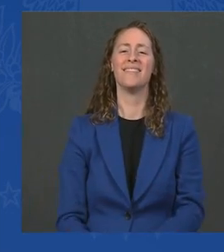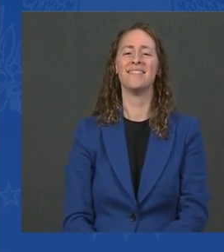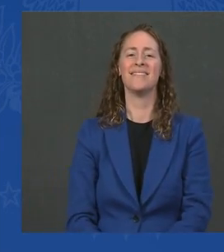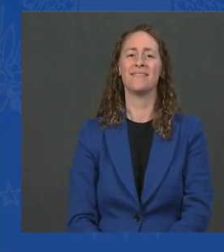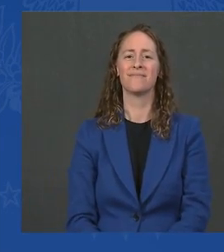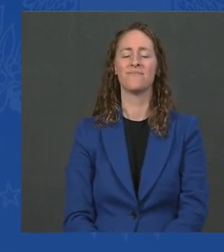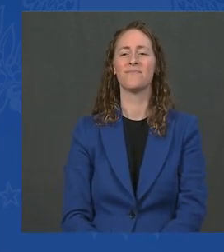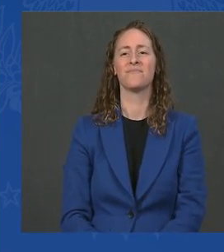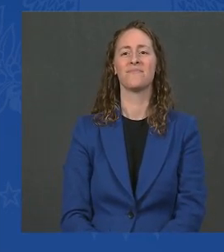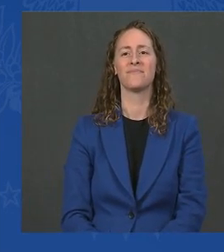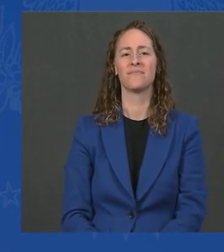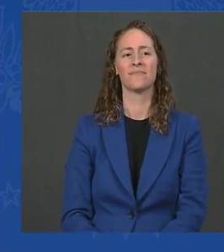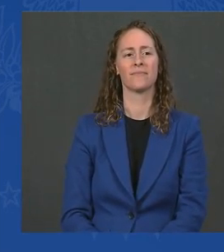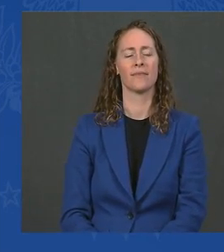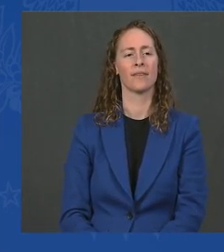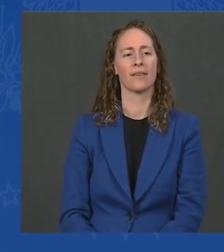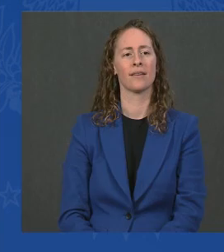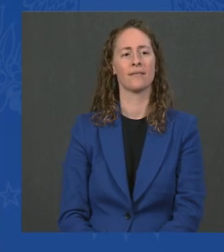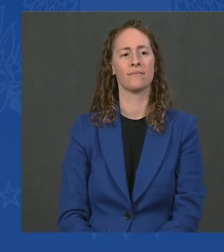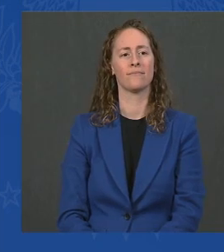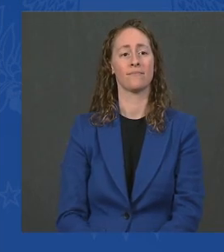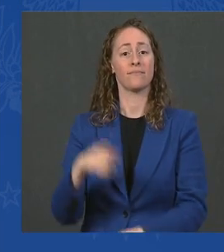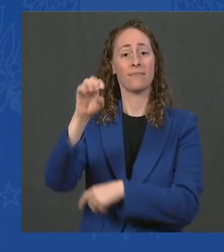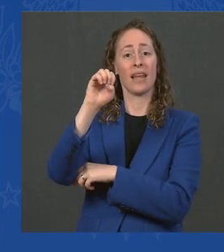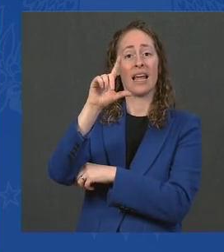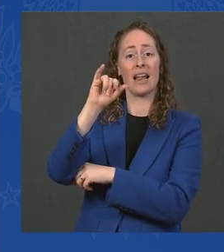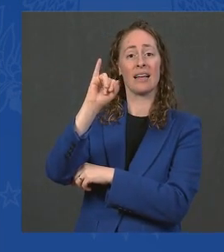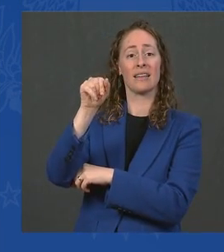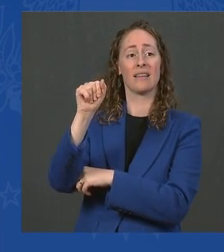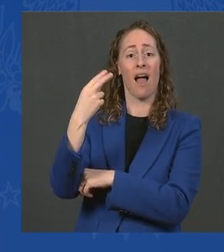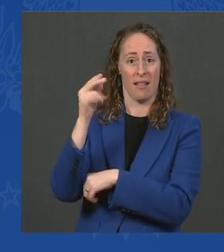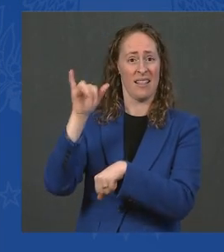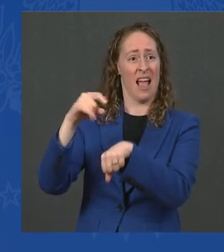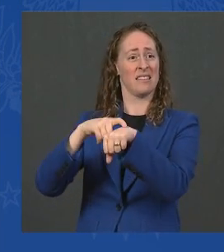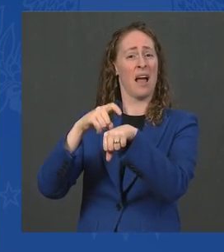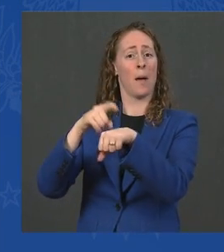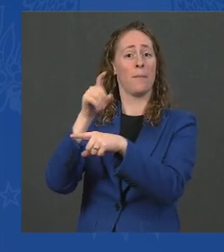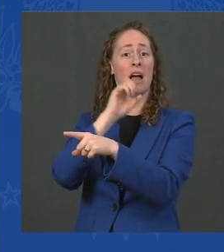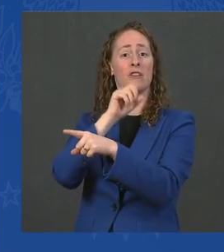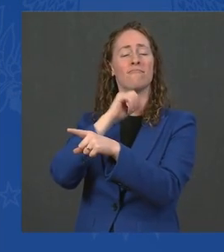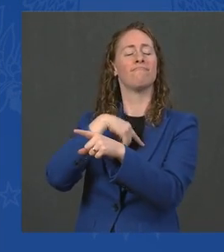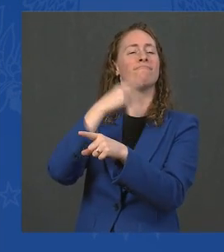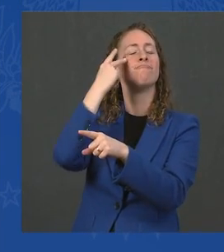Elijah, when I was your age in eighth grade, I wasn't a bad student, but --